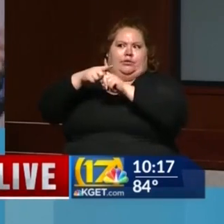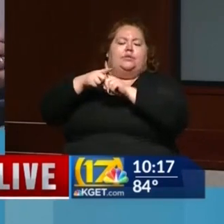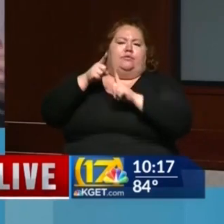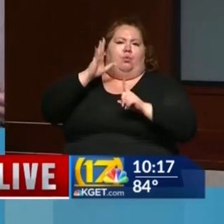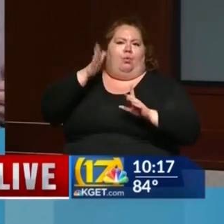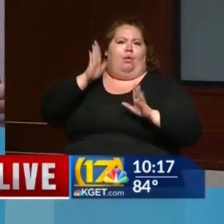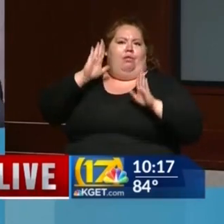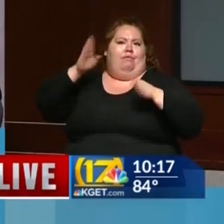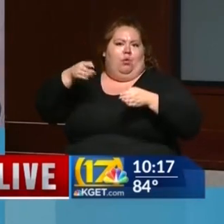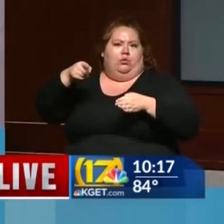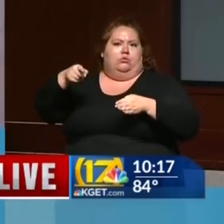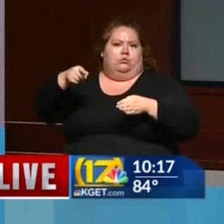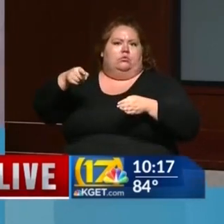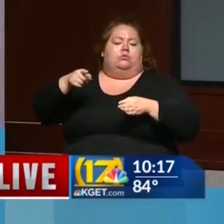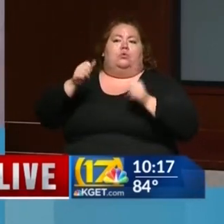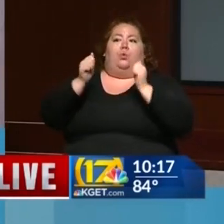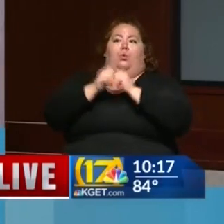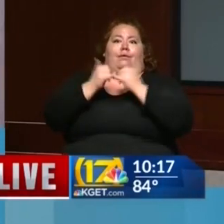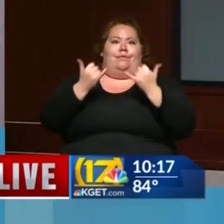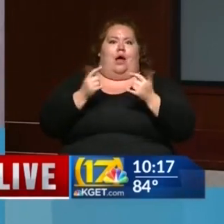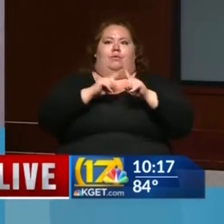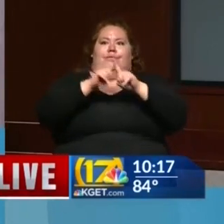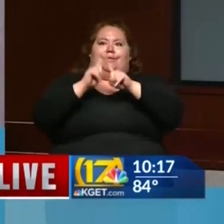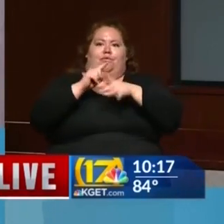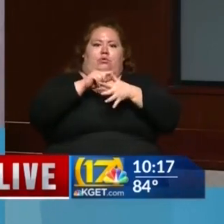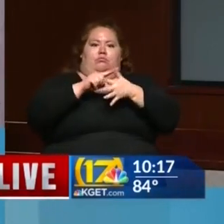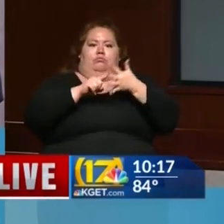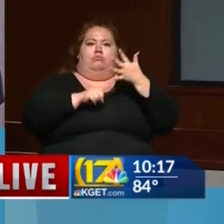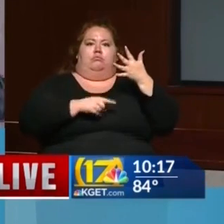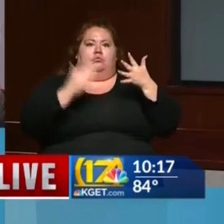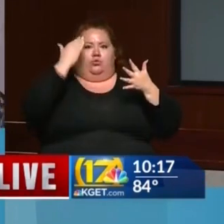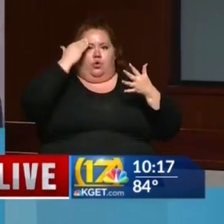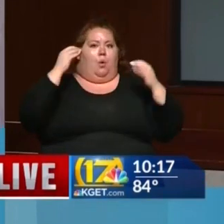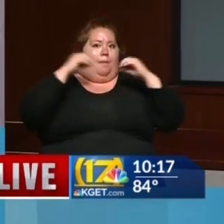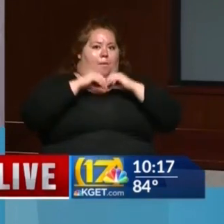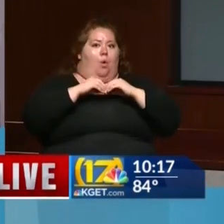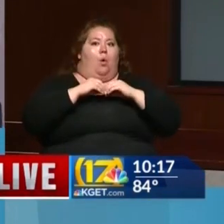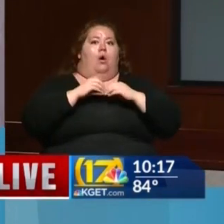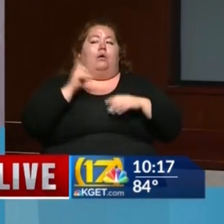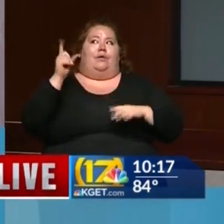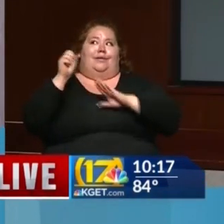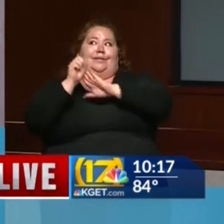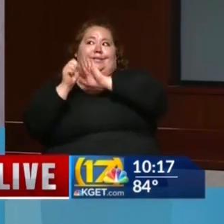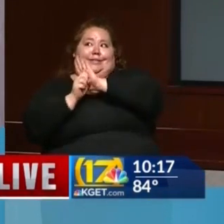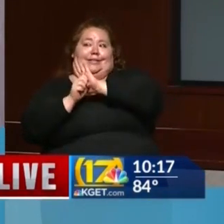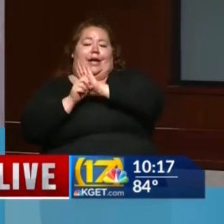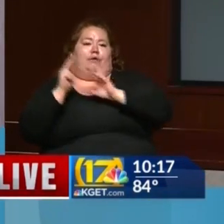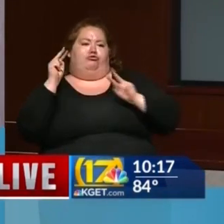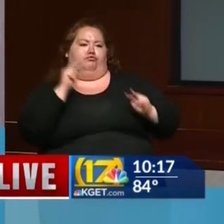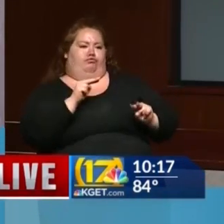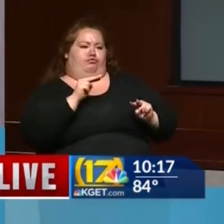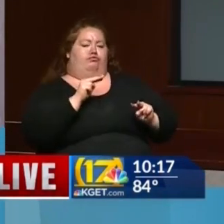OUR EXERTIONS GOING FORWARD GIVEN THE CHANGES THAT ARE BEING MADE AND APPLIED BY THE STATE GIVEN THE CRITERIA, AND THE